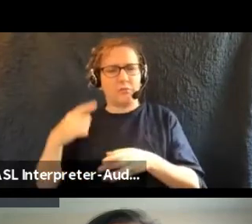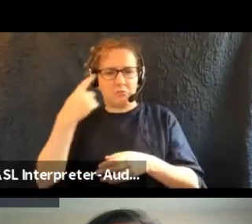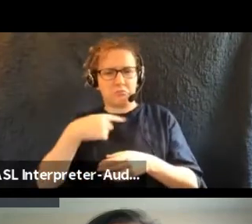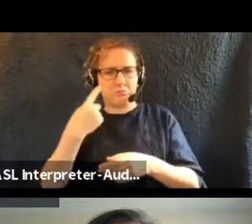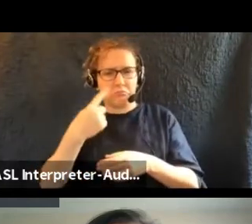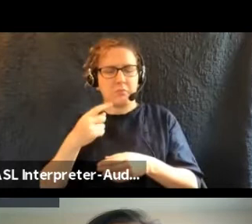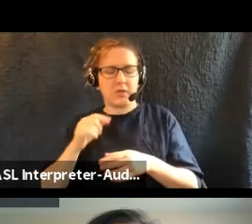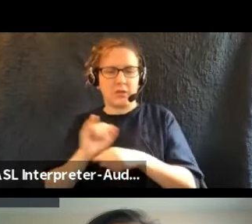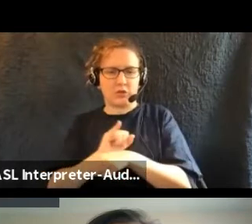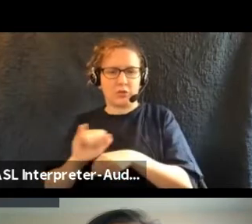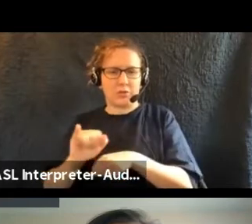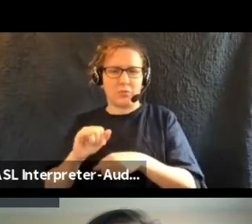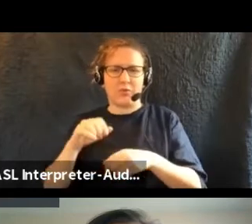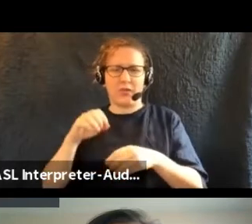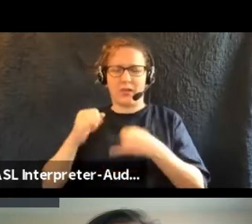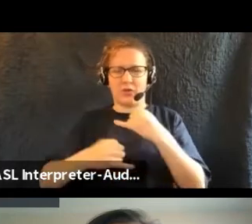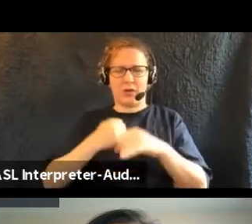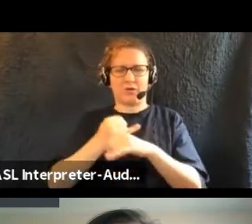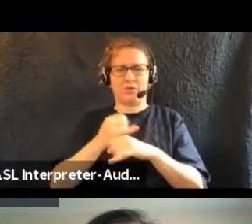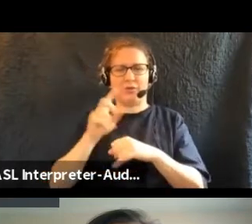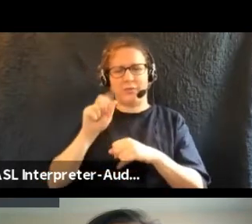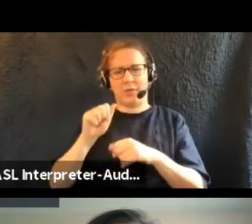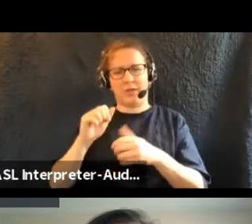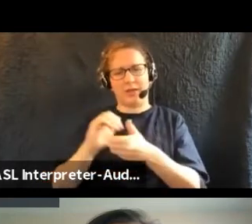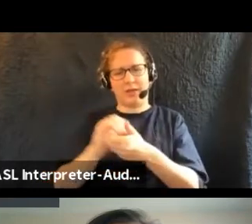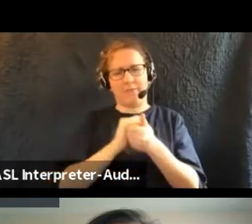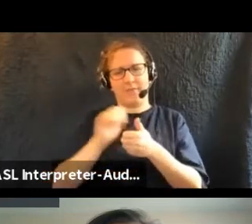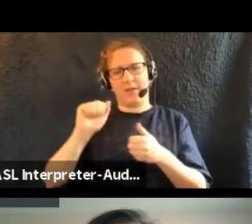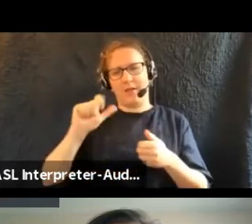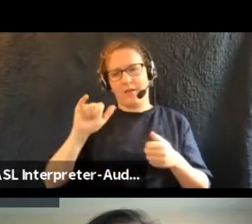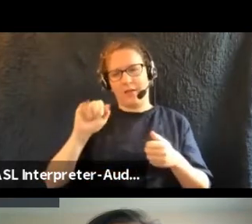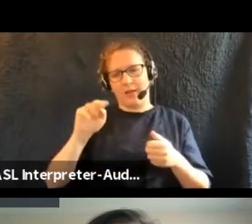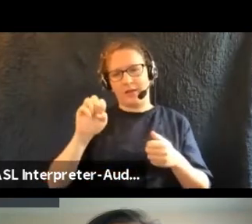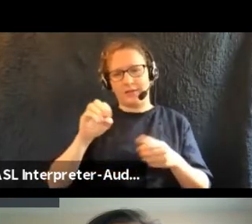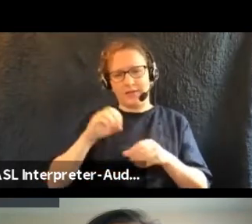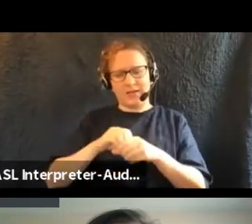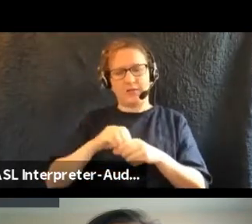as a Summer internship in Geneva, Switzerland, working at the United Nations in Human Rights